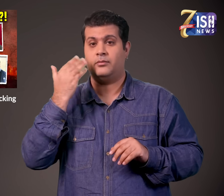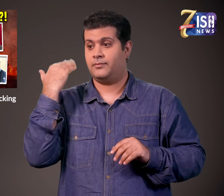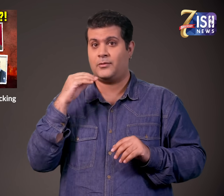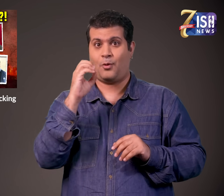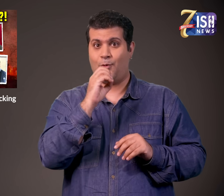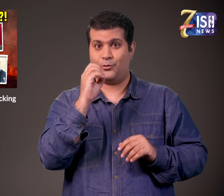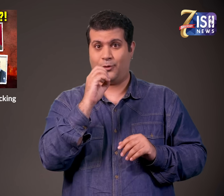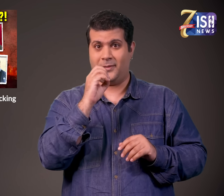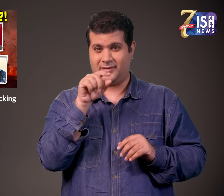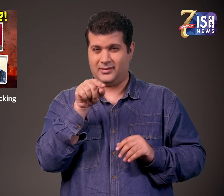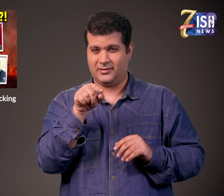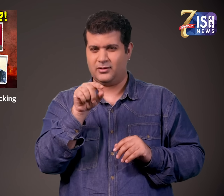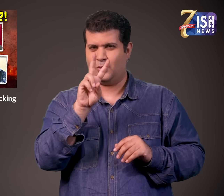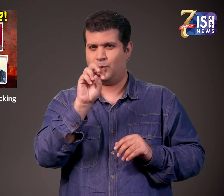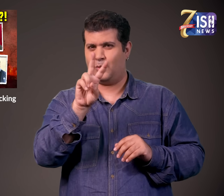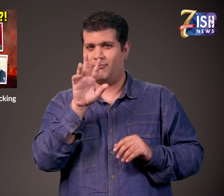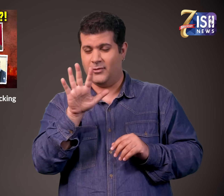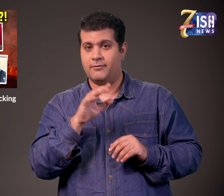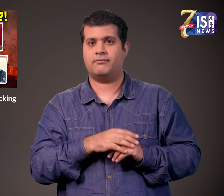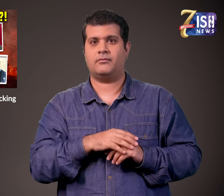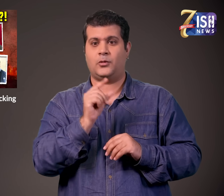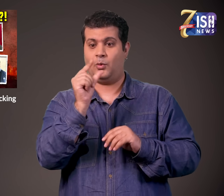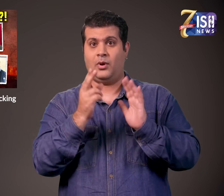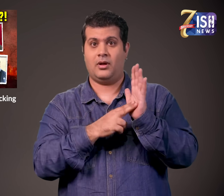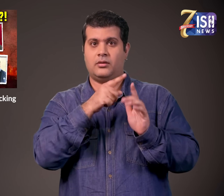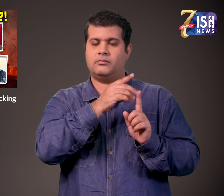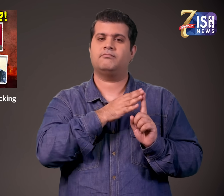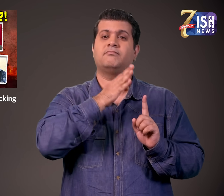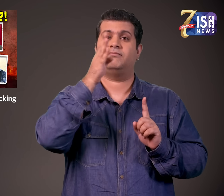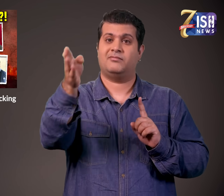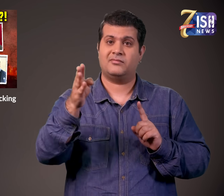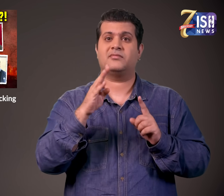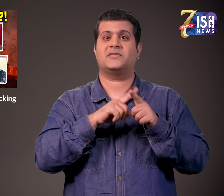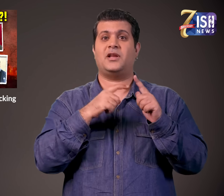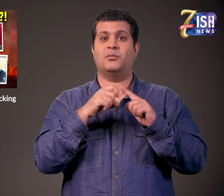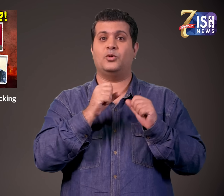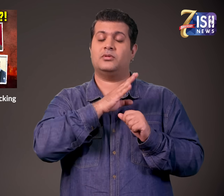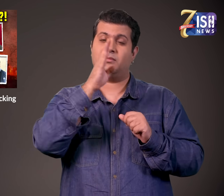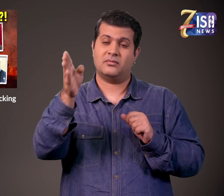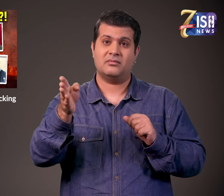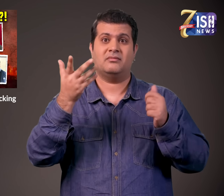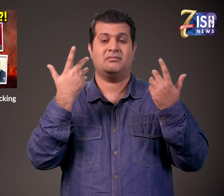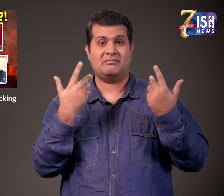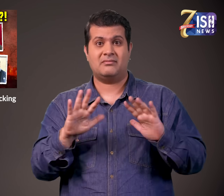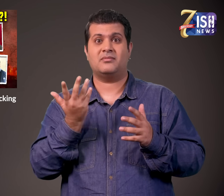In October, Nabi travelled to Jammu and Kashmir